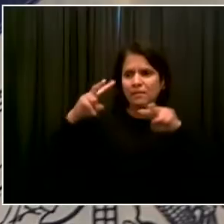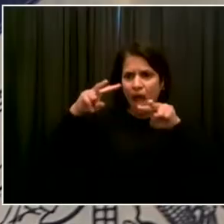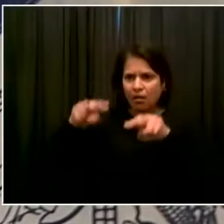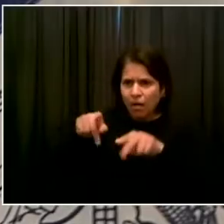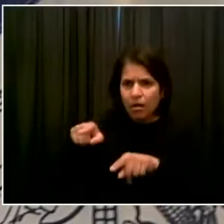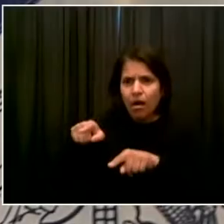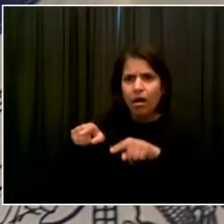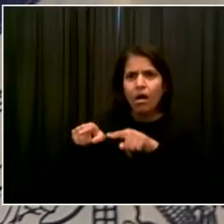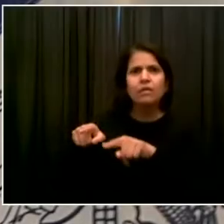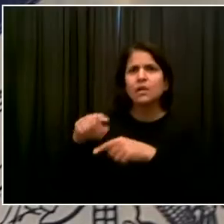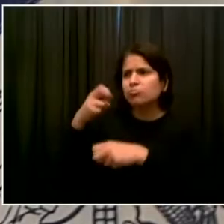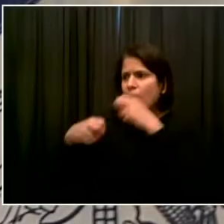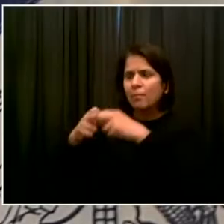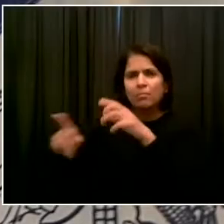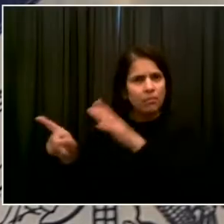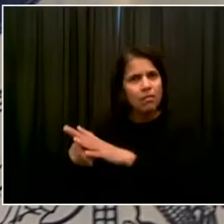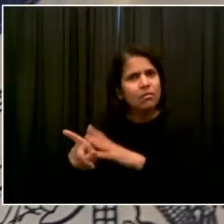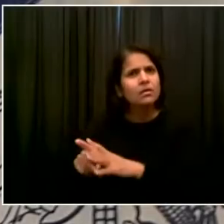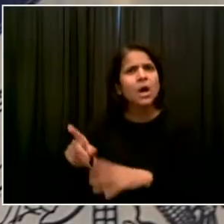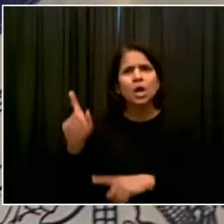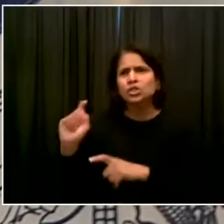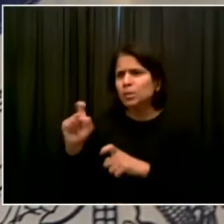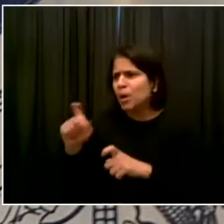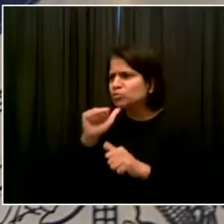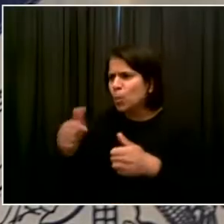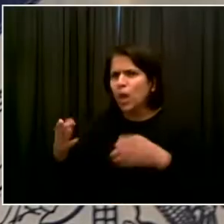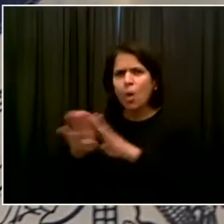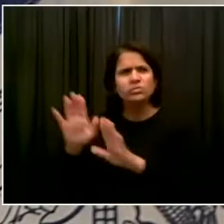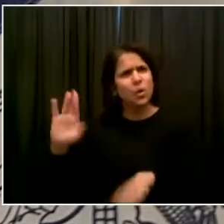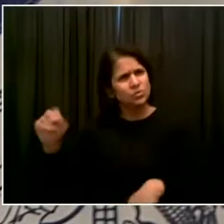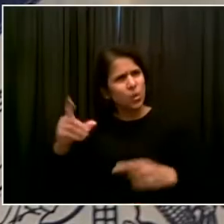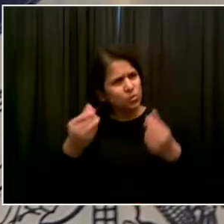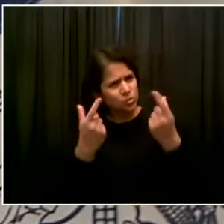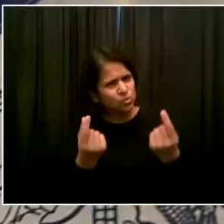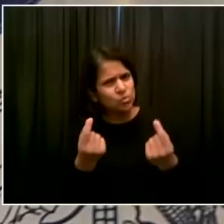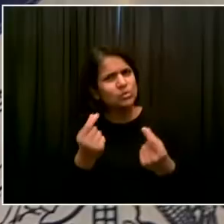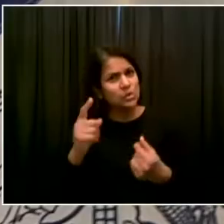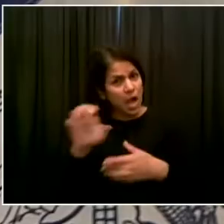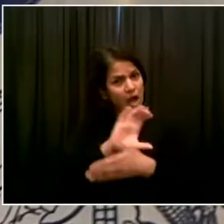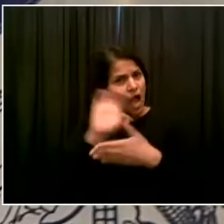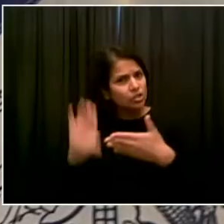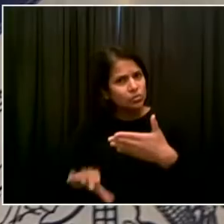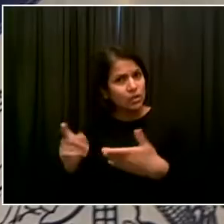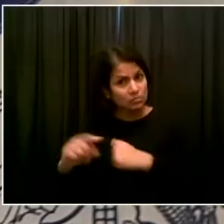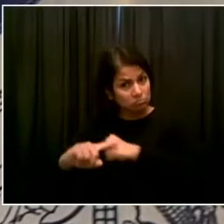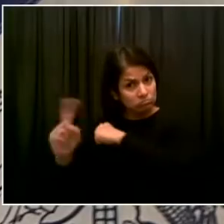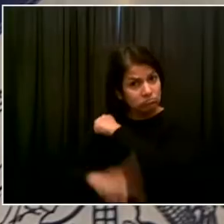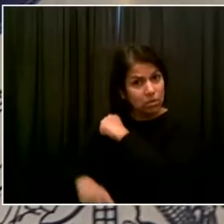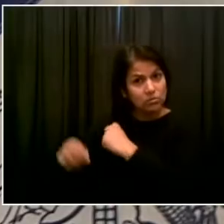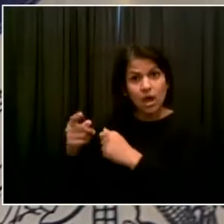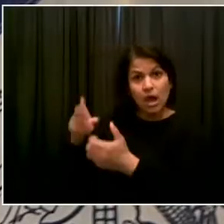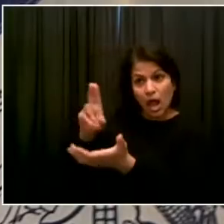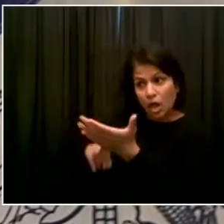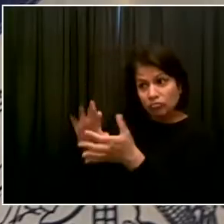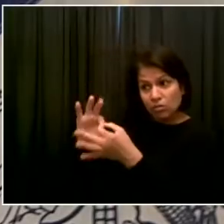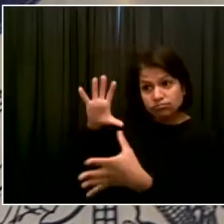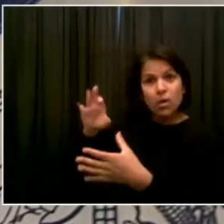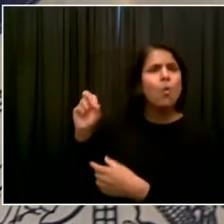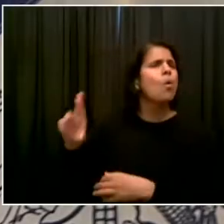AS SUPPLY GOES, IF THE SUPERVISORS DO GO OUT AND FIND PROBLEMS, WHAT